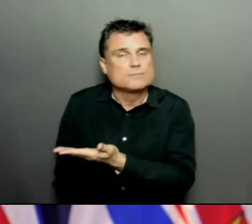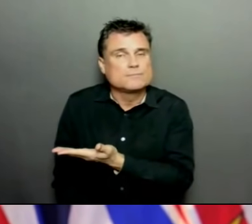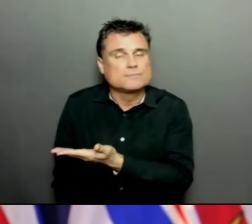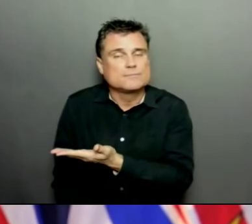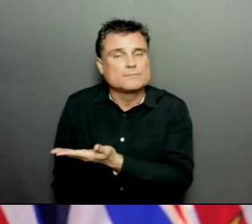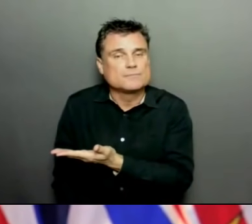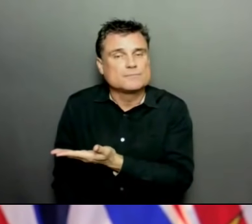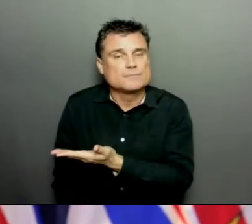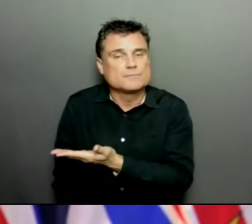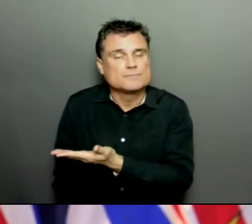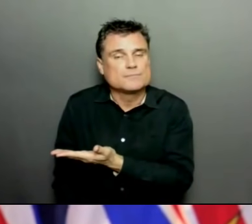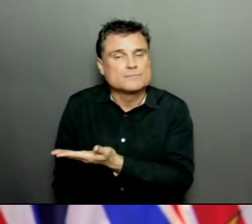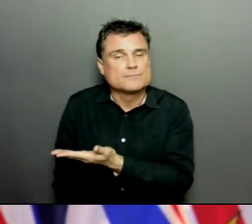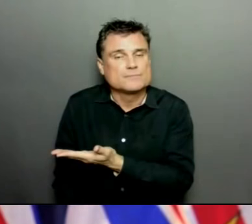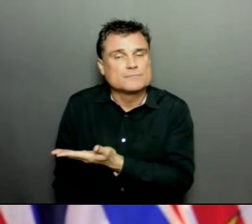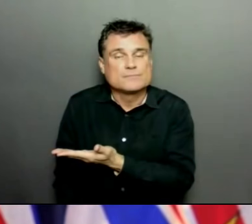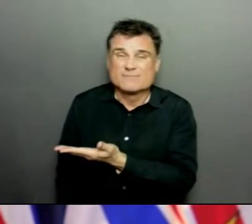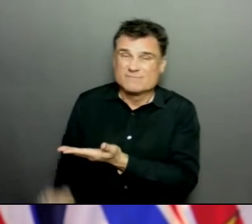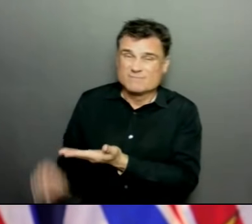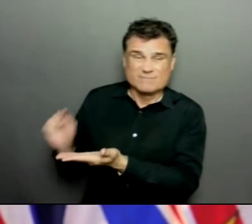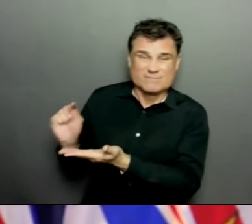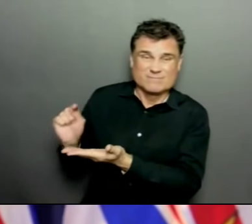17, those people in Fraser health,